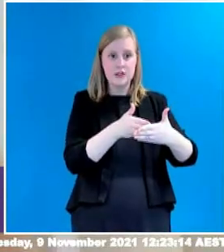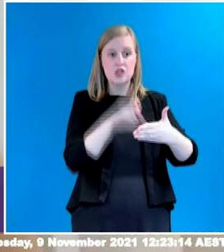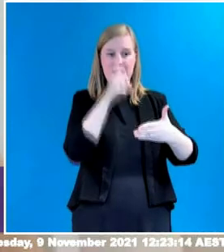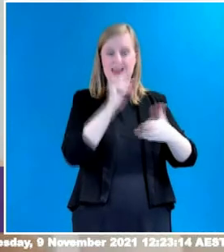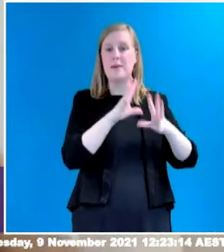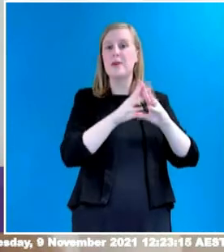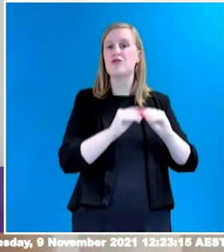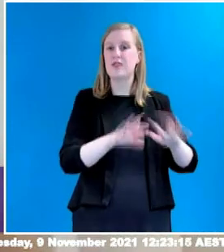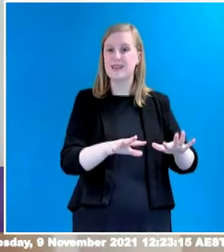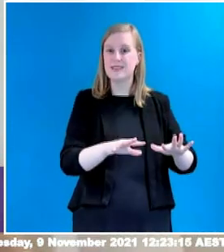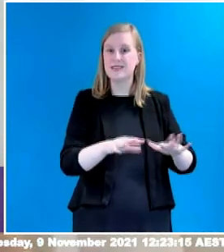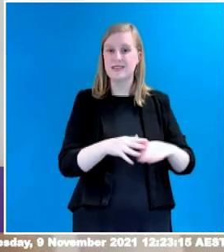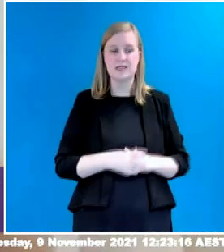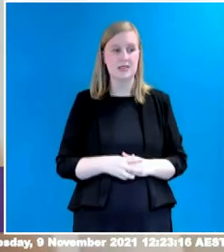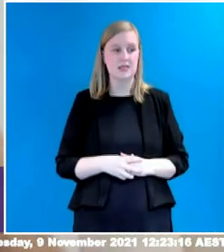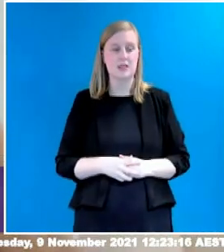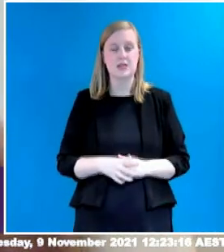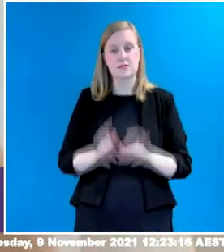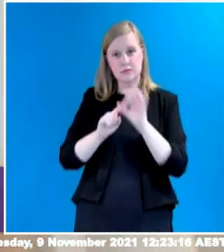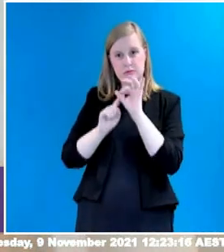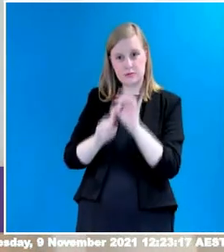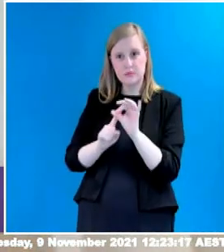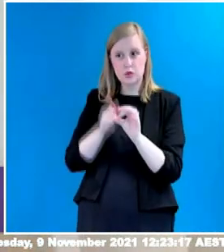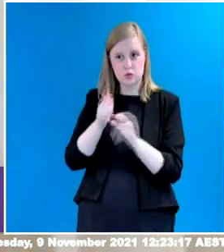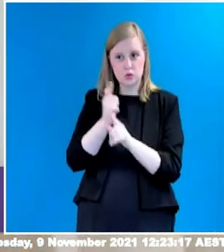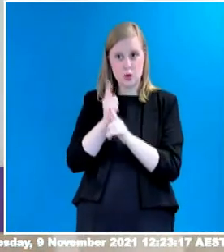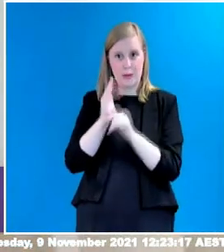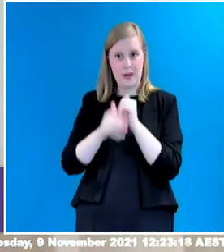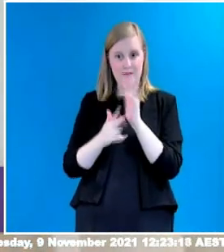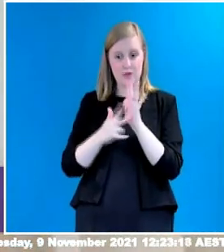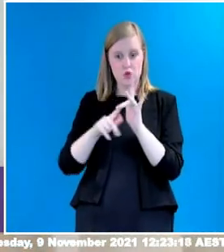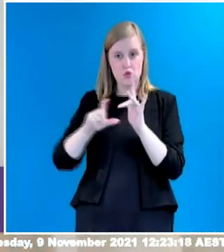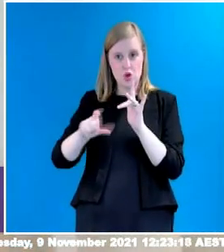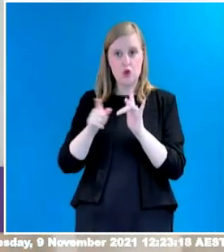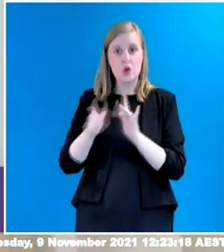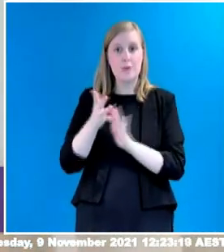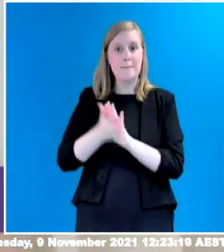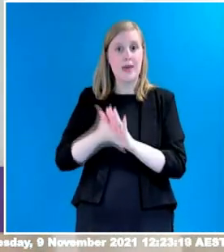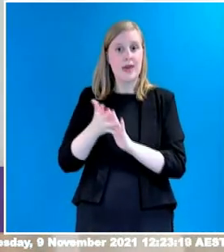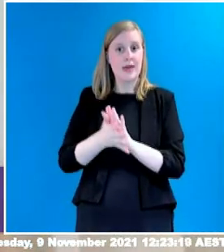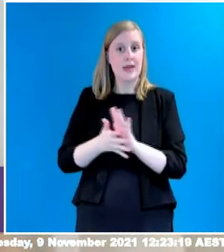I am going to jump in. When you talk about Victoria, you are talking about the Victorian